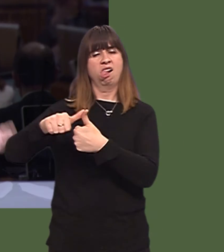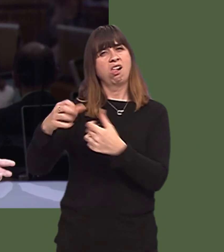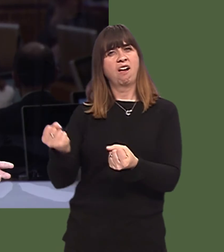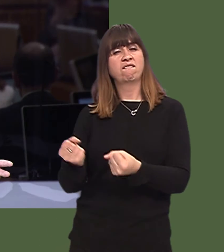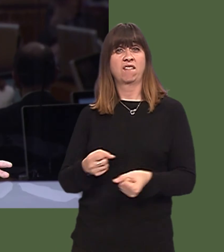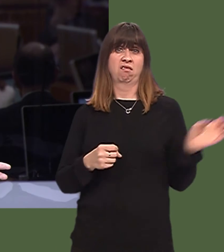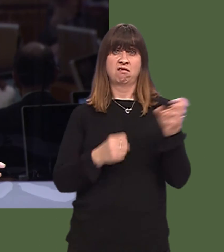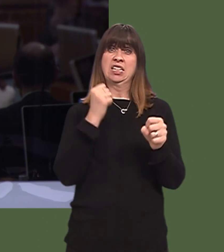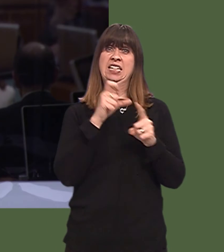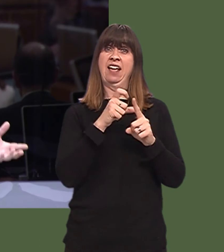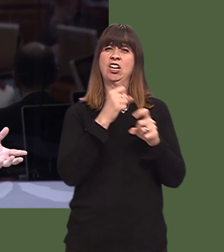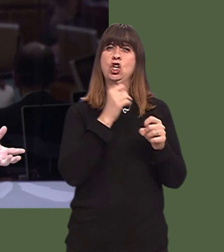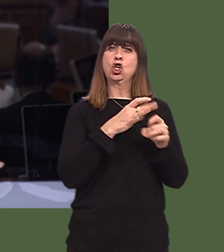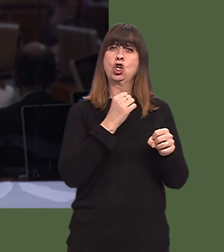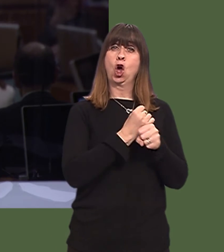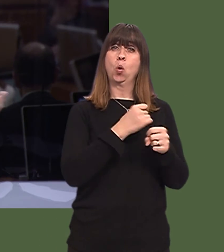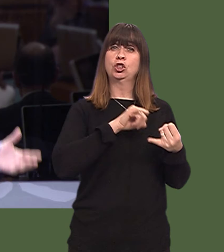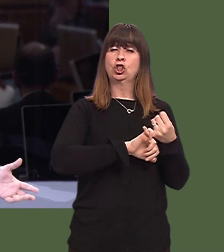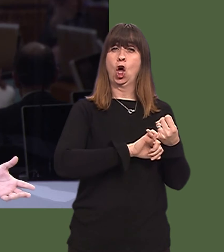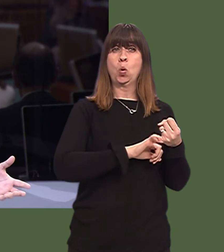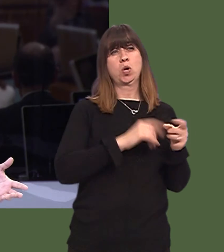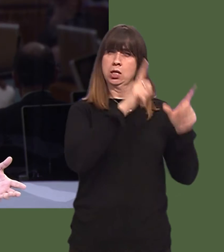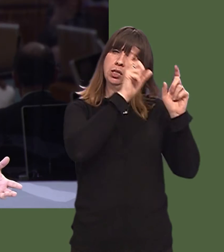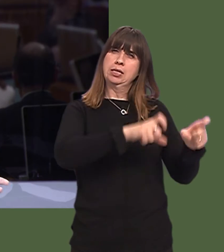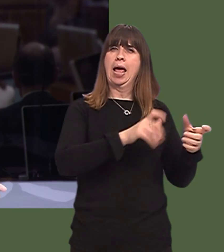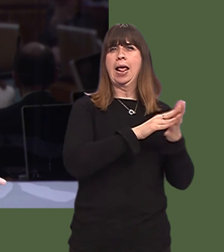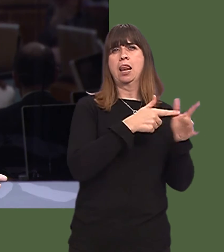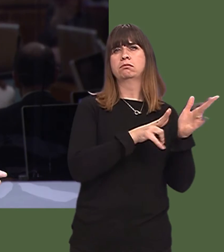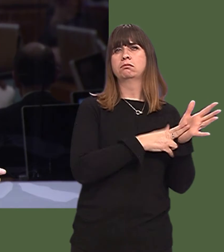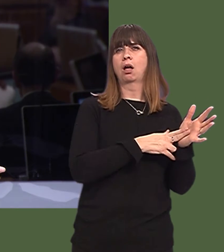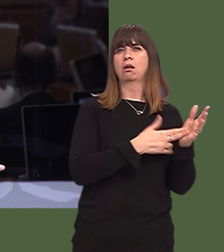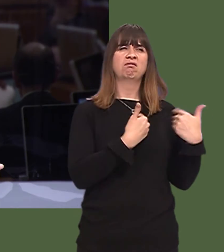You shipped in David Goldstone, a Labour donor, to stay in the Hilton as an adviser.